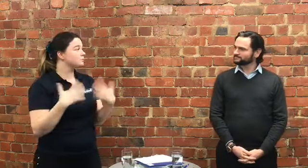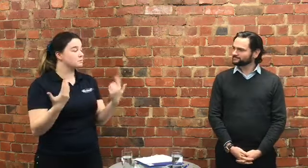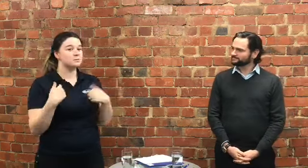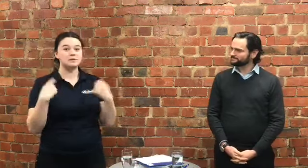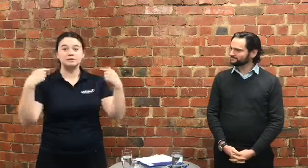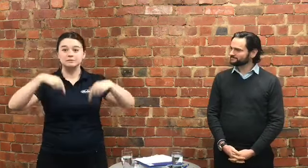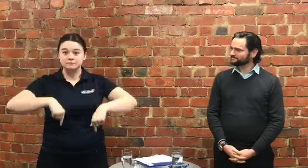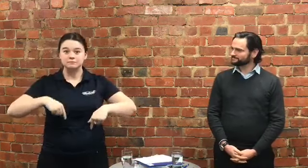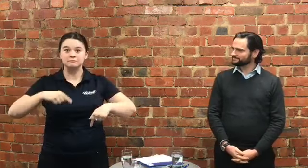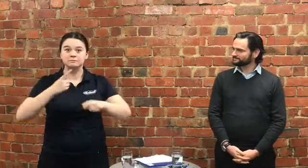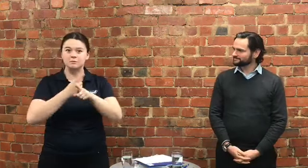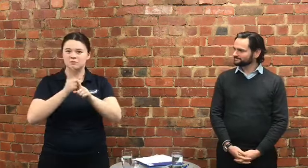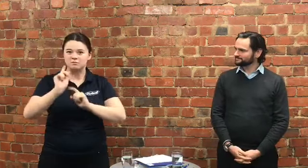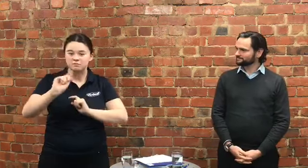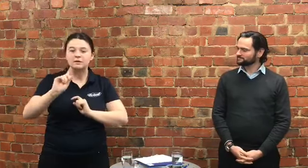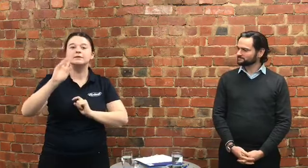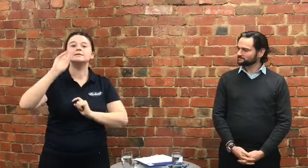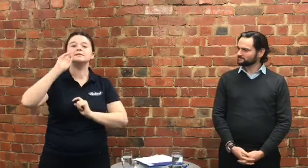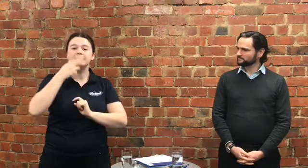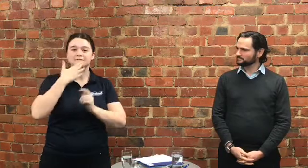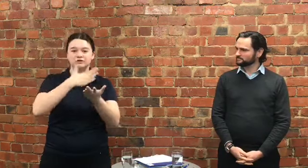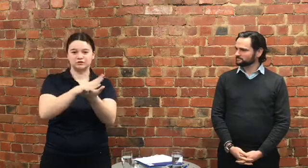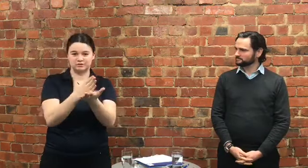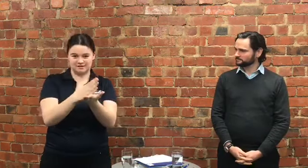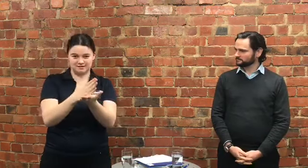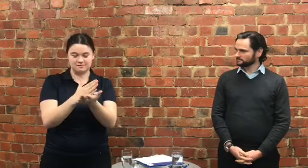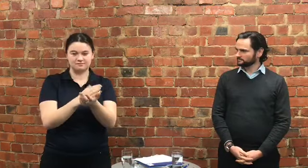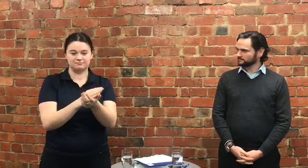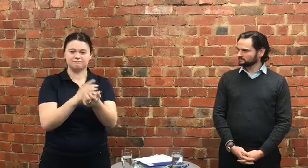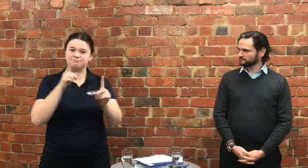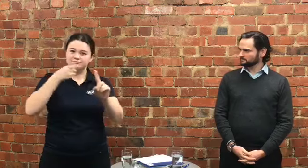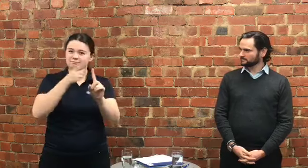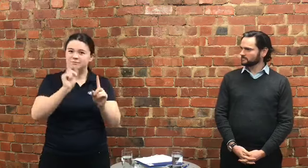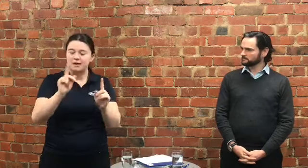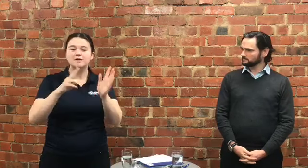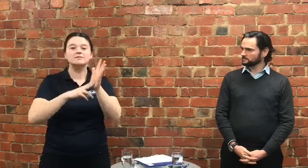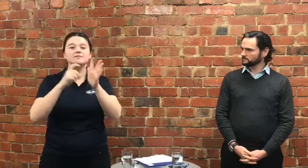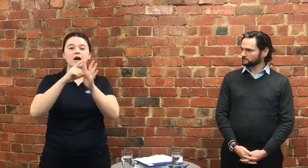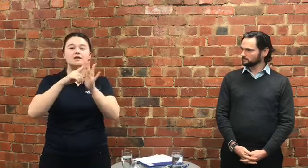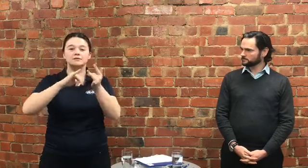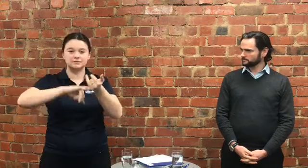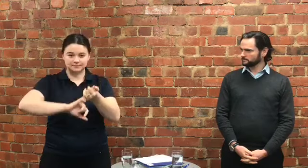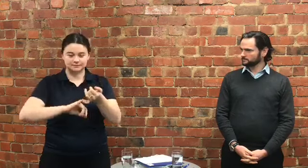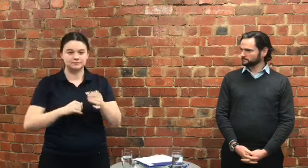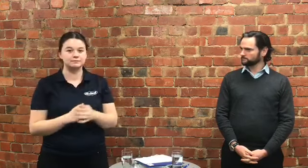under Victorian Deaf Society. We're here tonight to talk about Deaf Share,